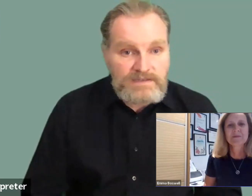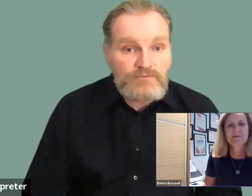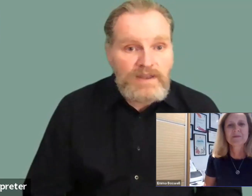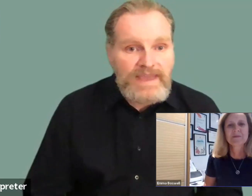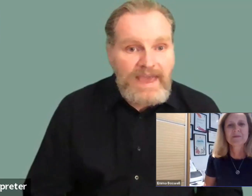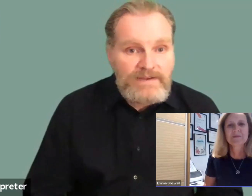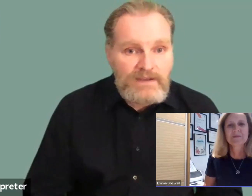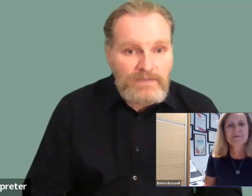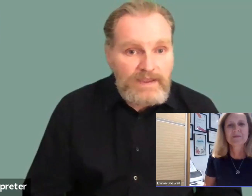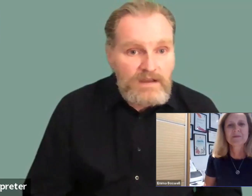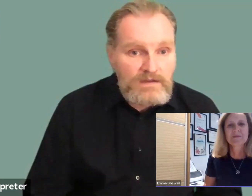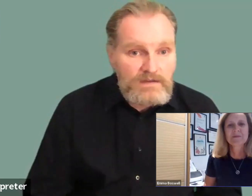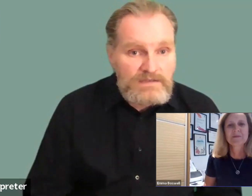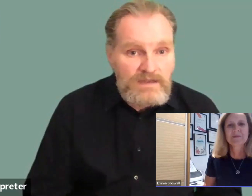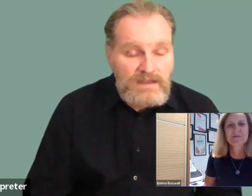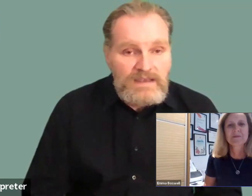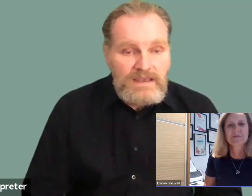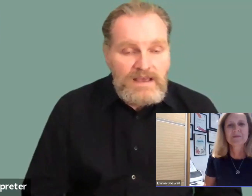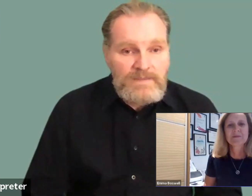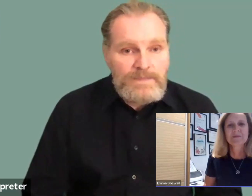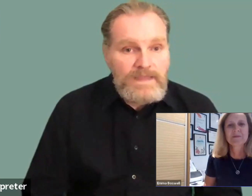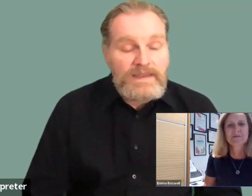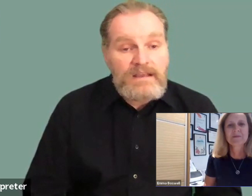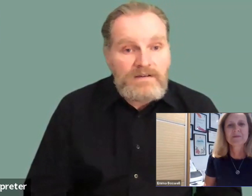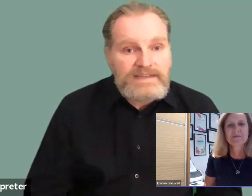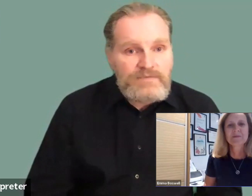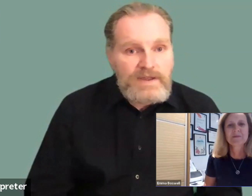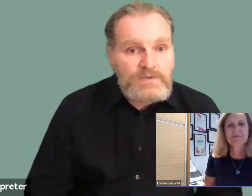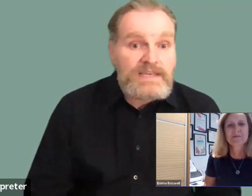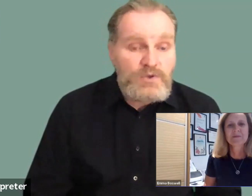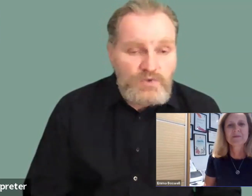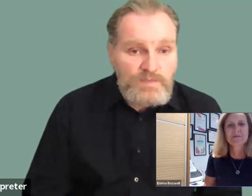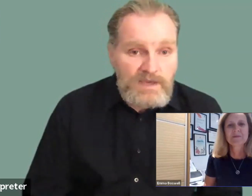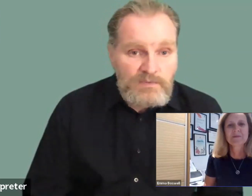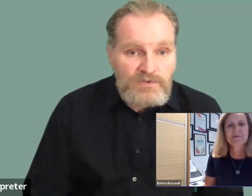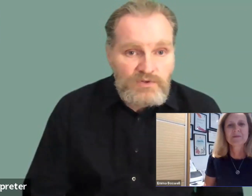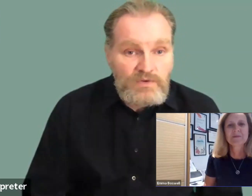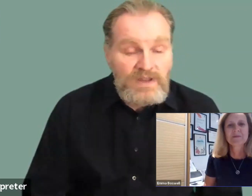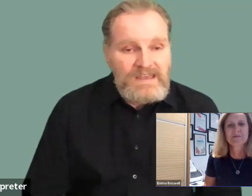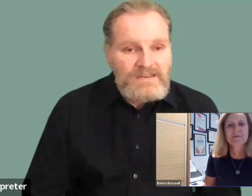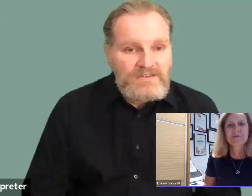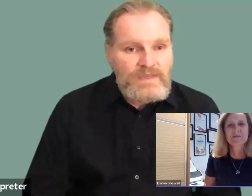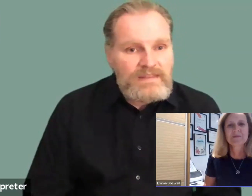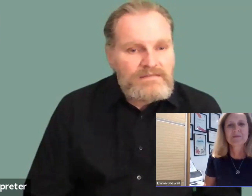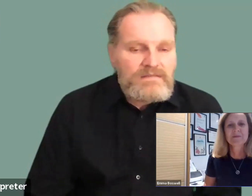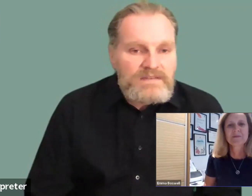and rely heavily on their cars, then can't get around as they used to be able to. So then there's